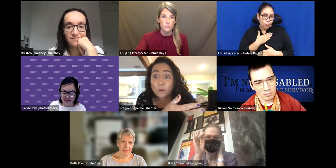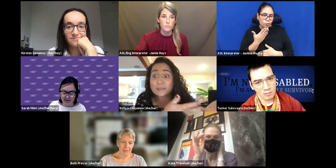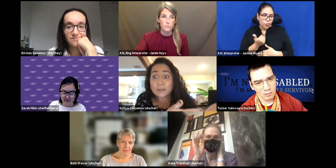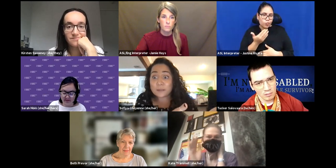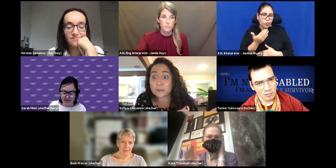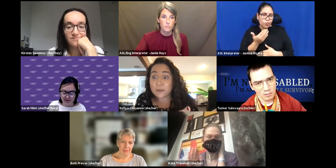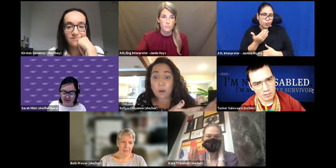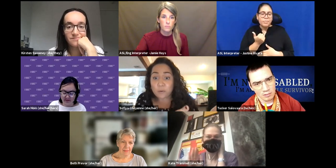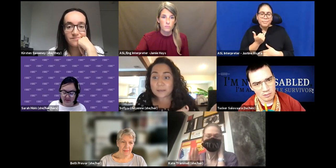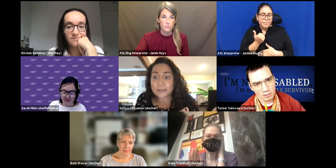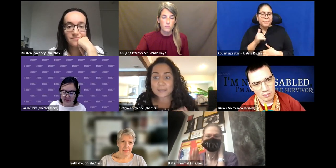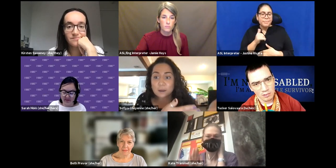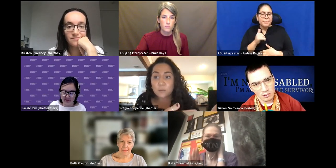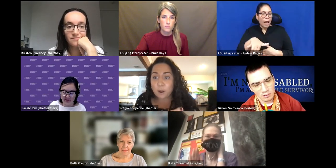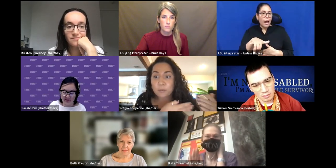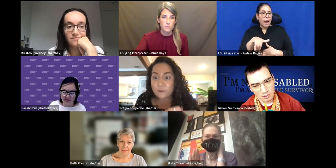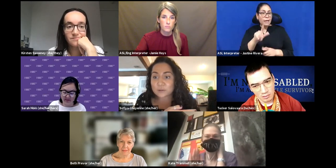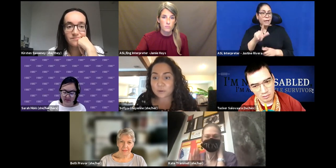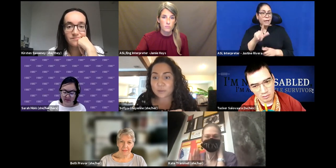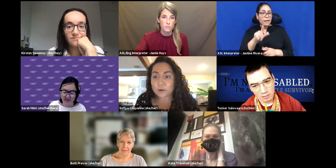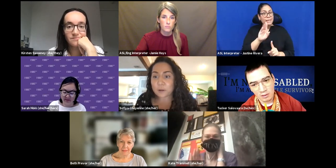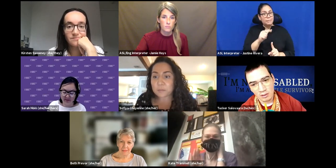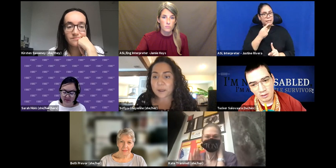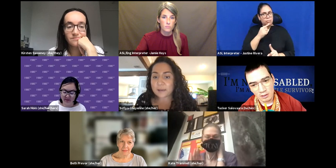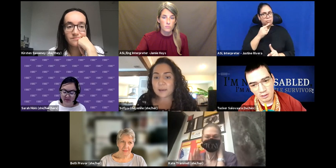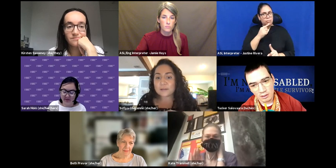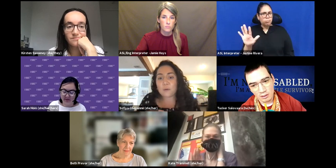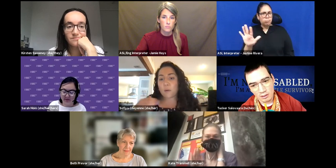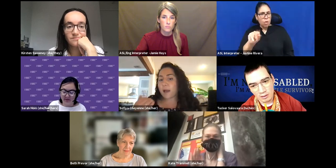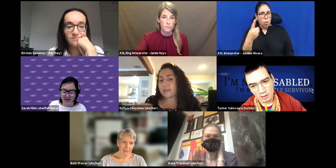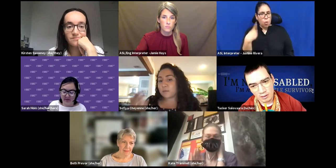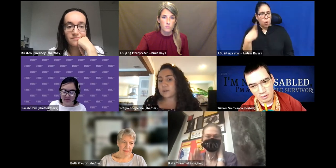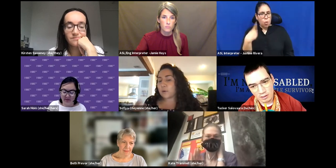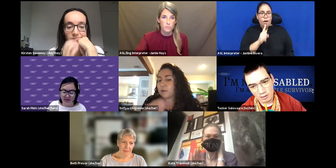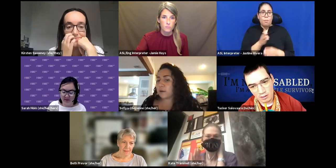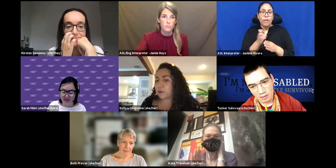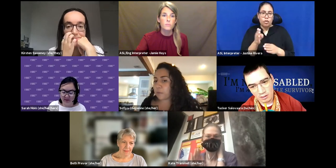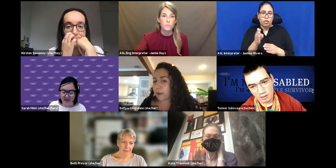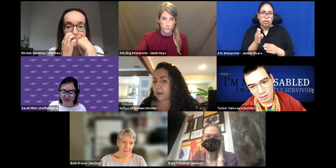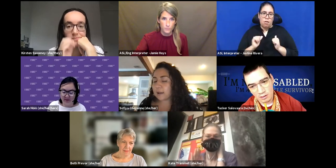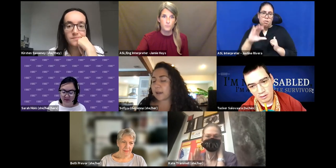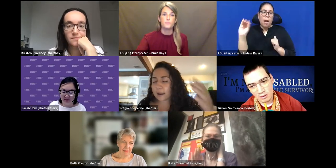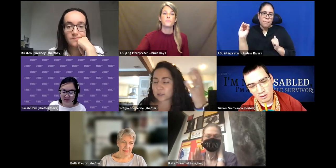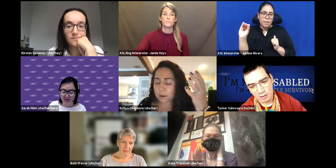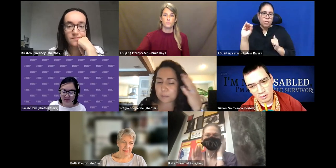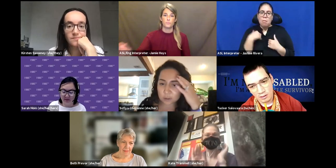TBTB always says is, "No, we are a professional theatre company." So I think we totally hear your point. And I just wanted to make